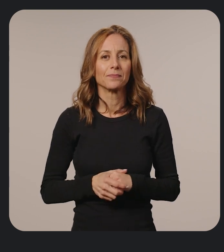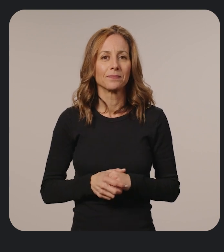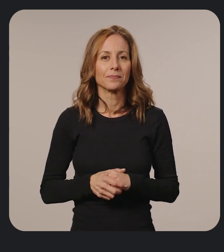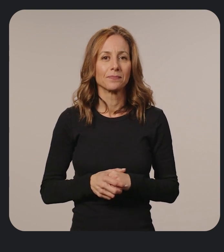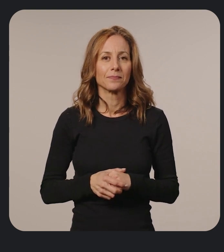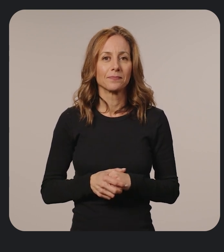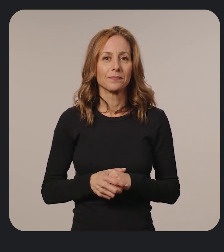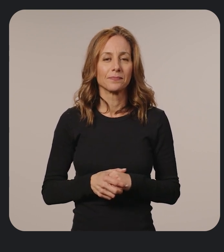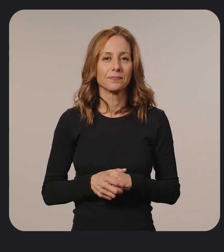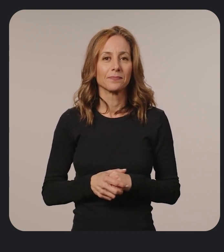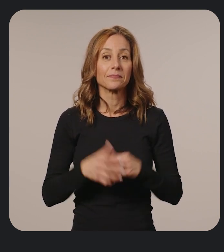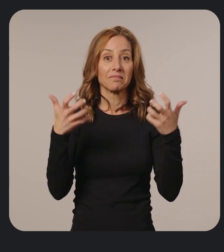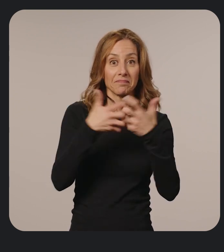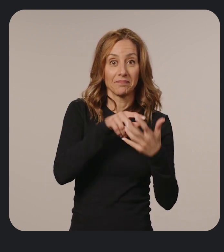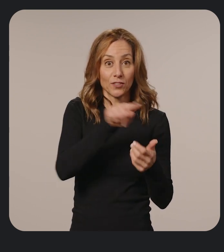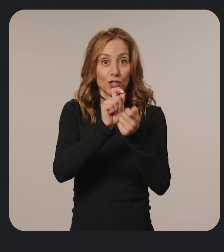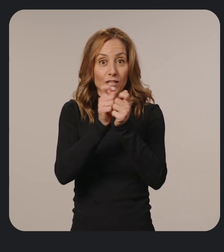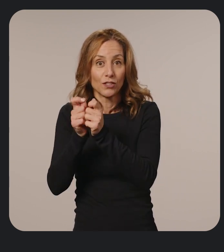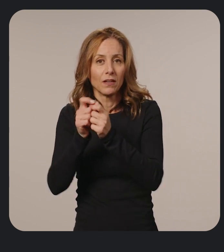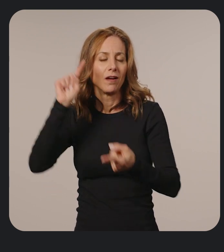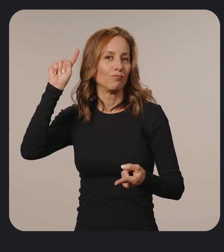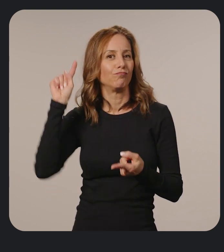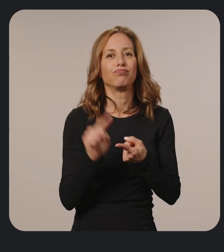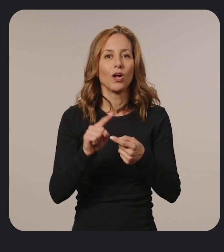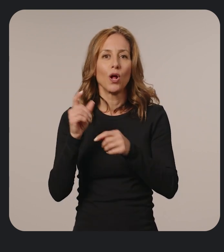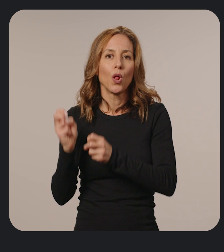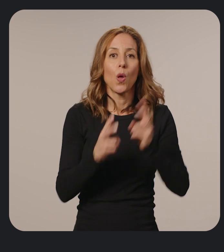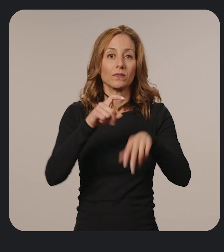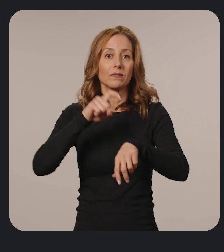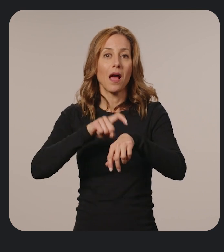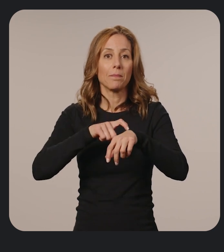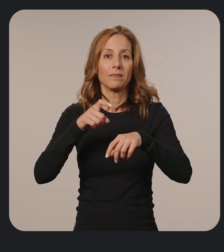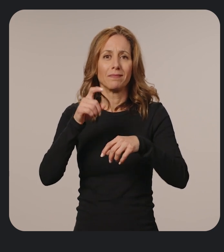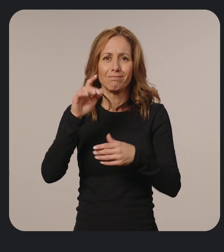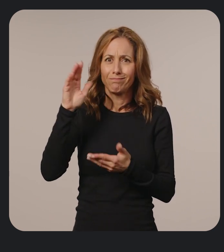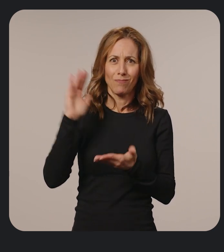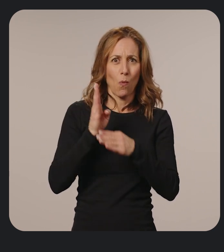of symbols from a large font. In combination, these changes reduce the load time